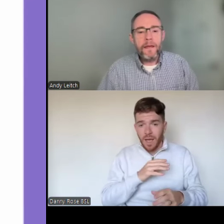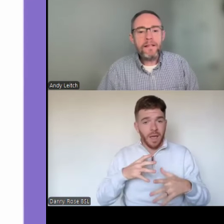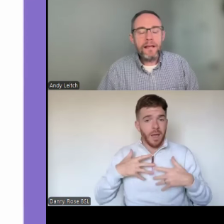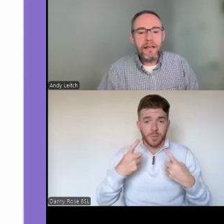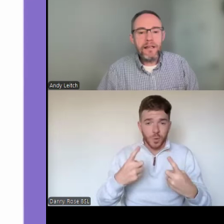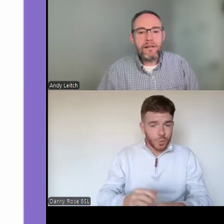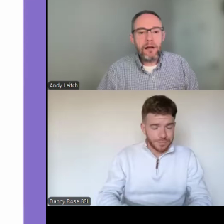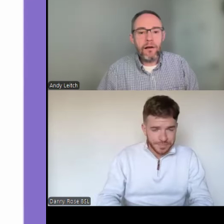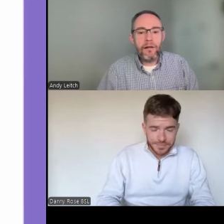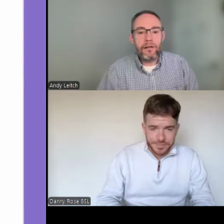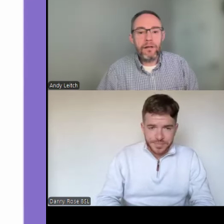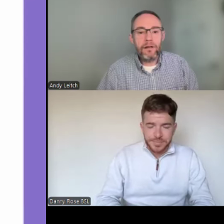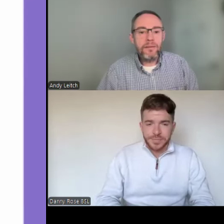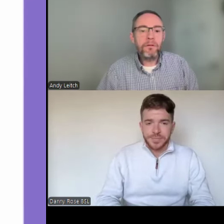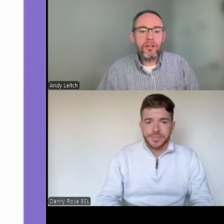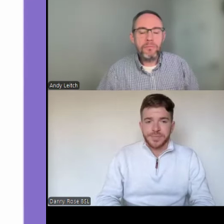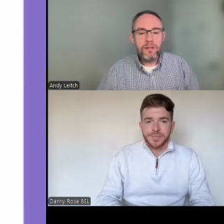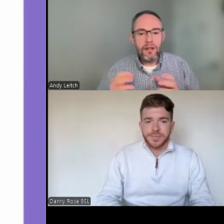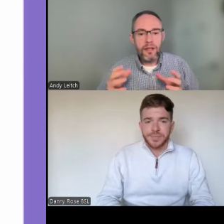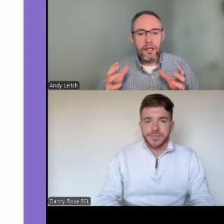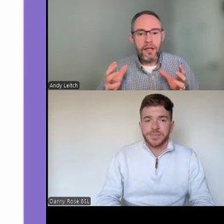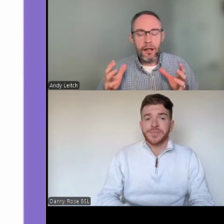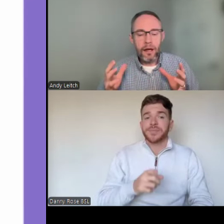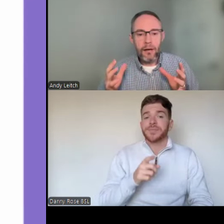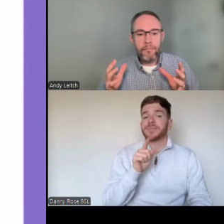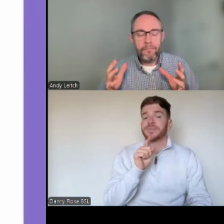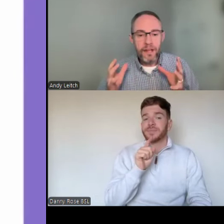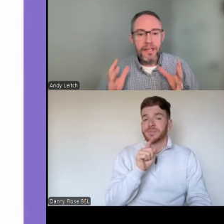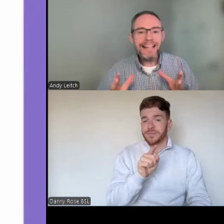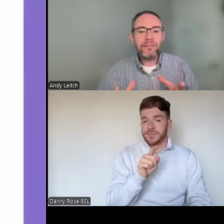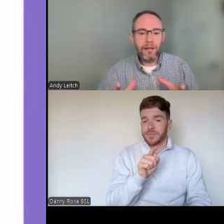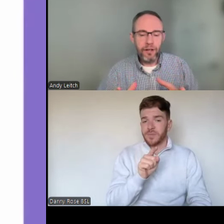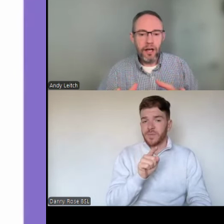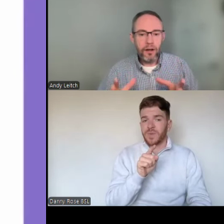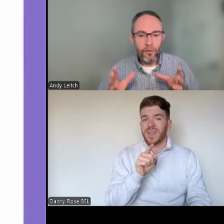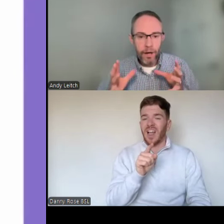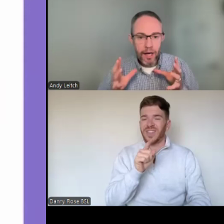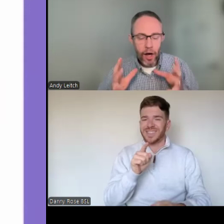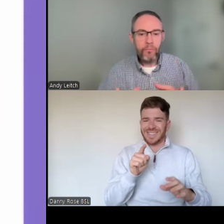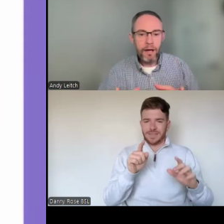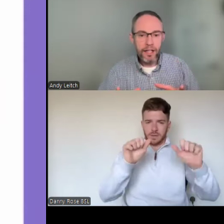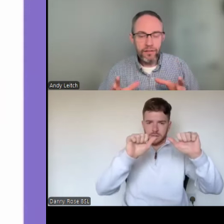This is, in simple terms, the anatomy, if you like, of my homepage